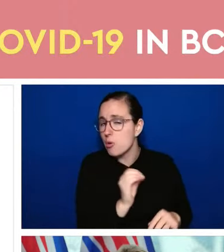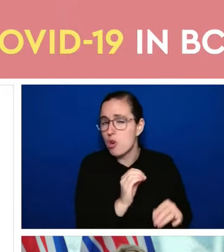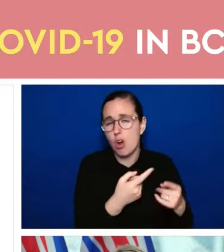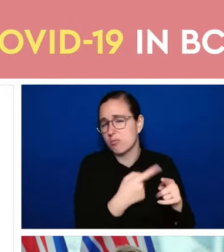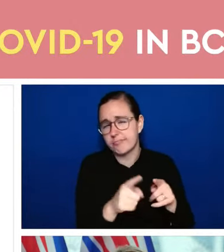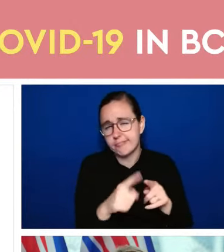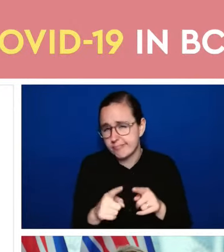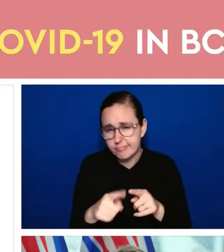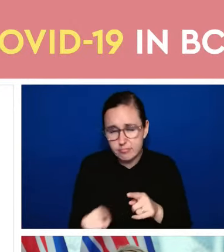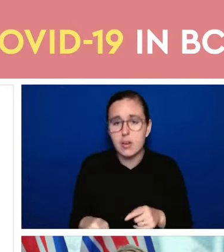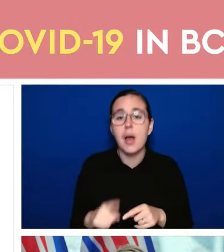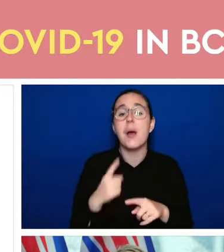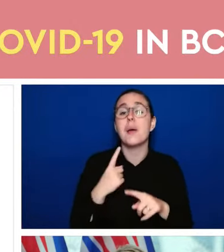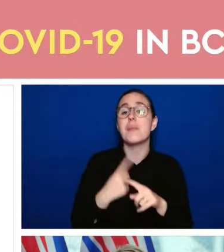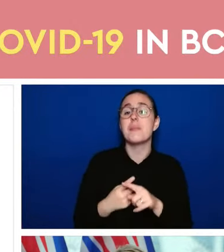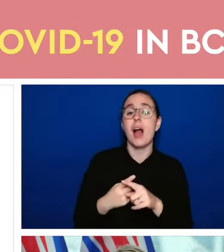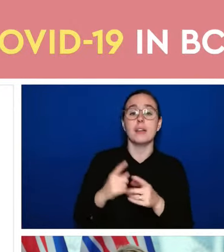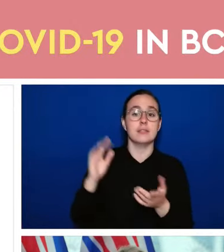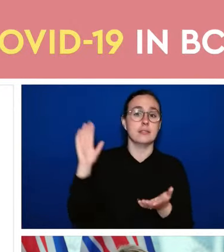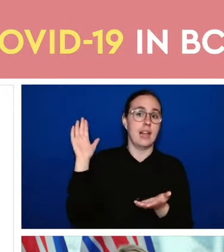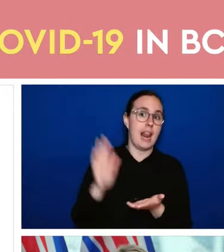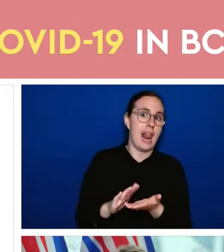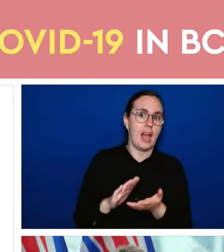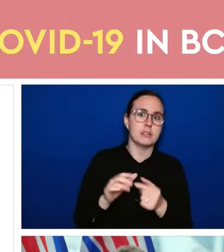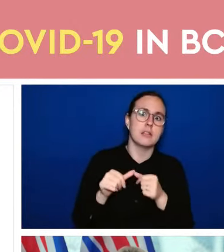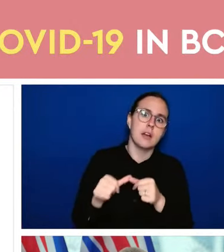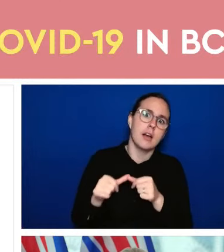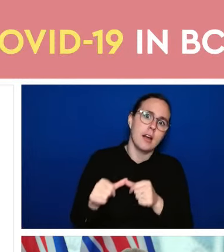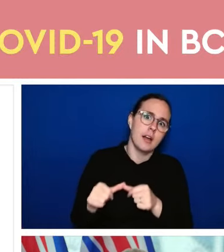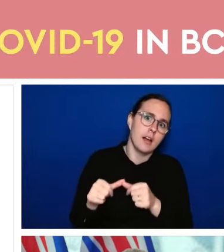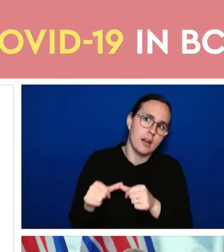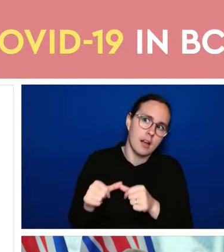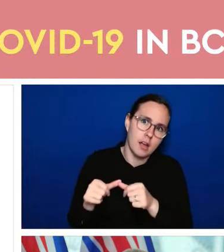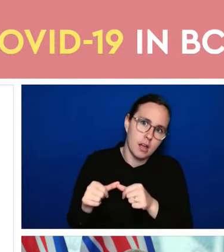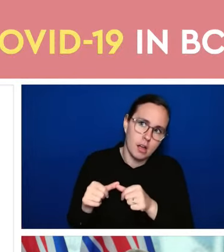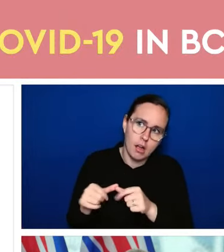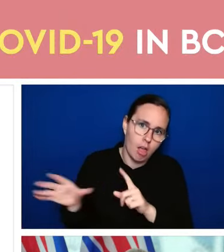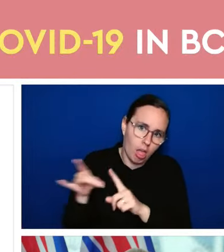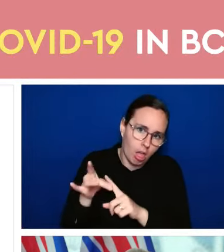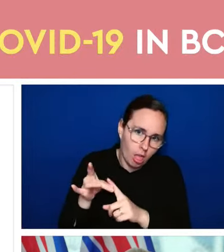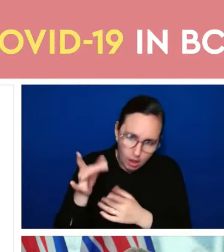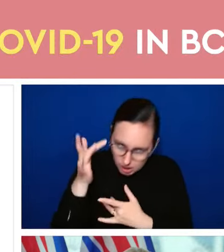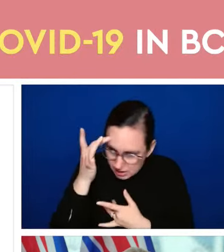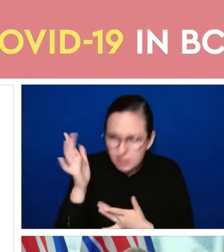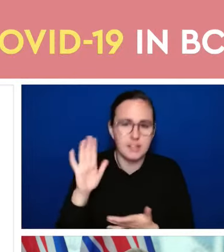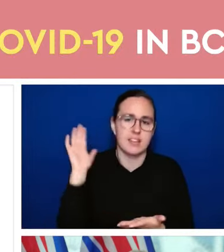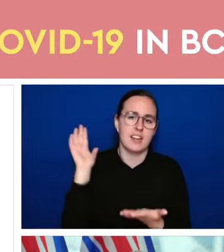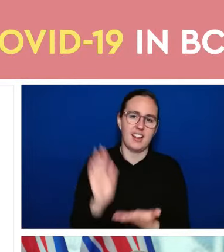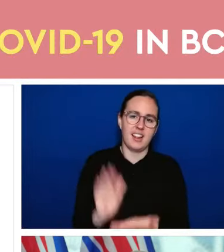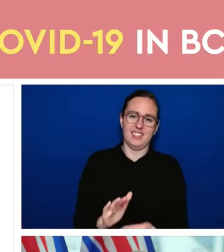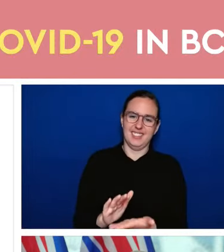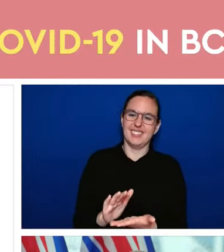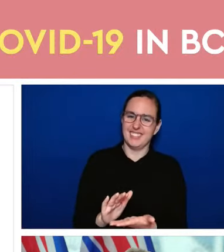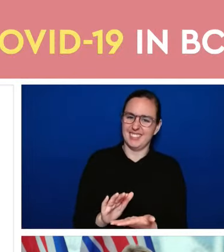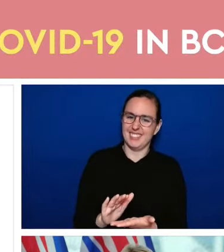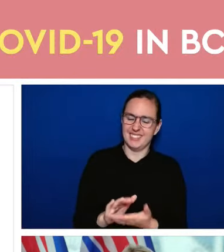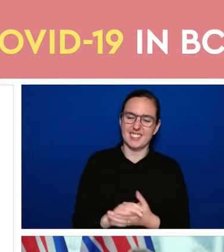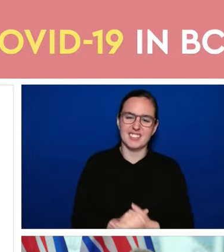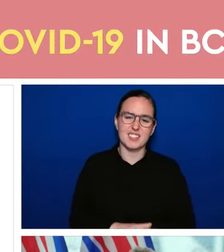And significant reduction really important. We know we get a